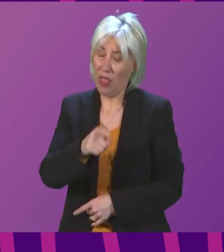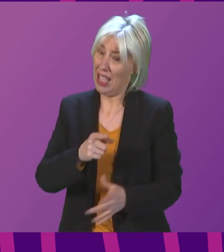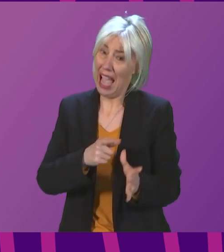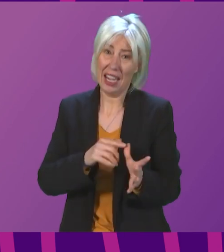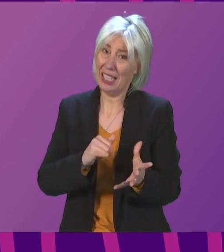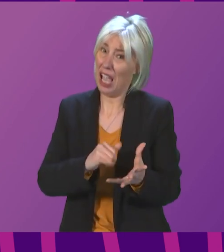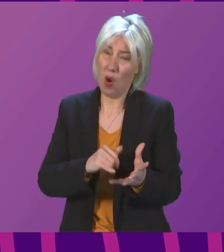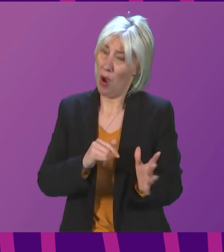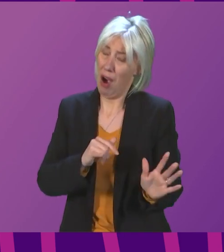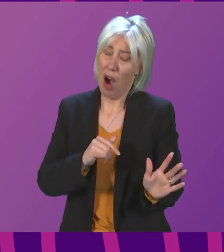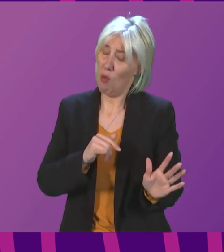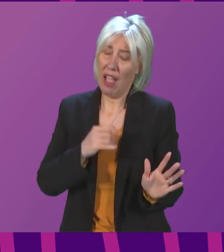of the day.